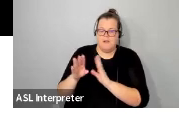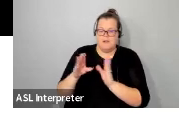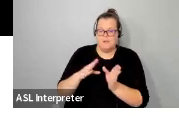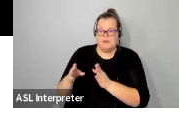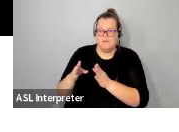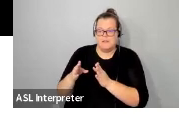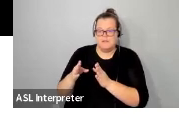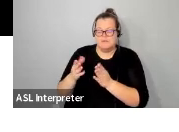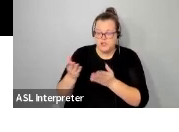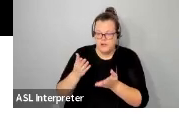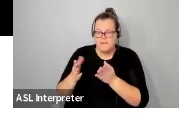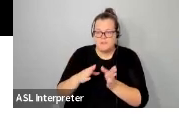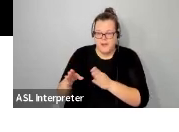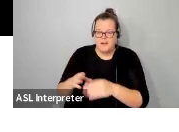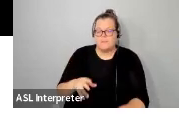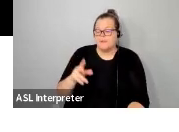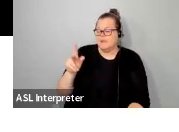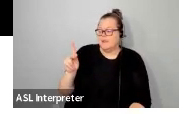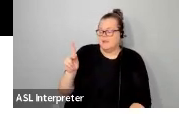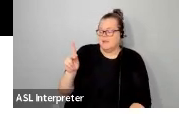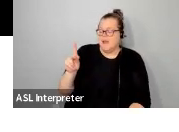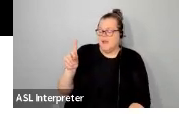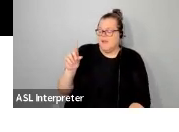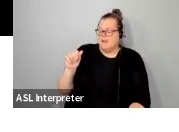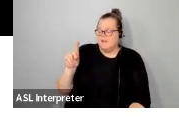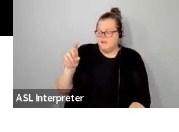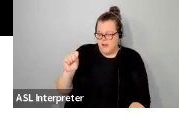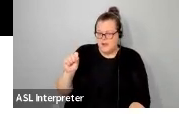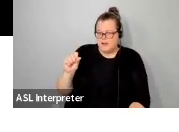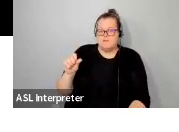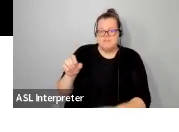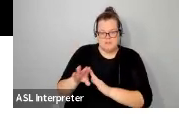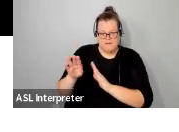So K Dots is developing a process for agencies to apply for exceptions when